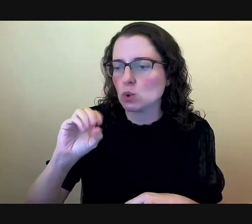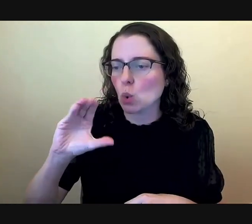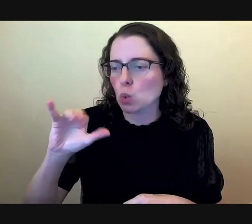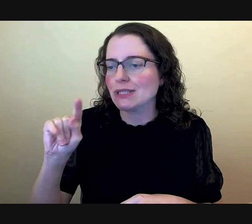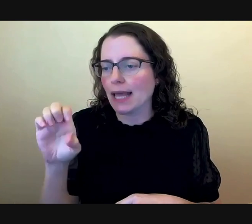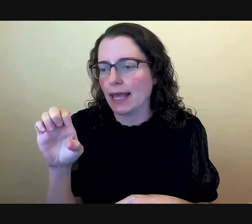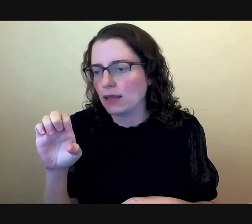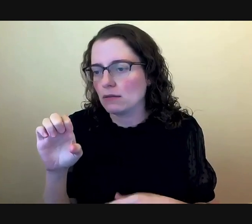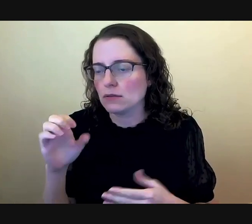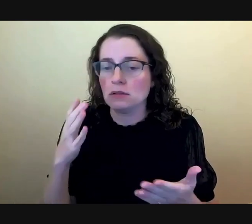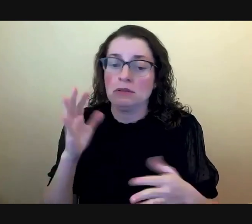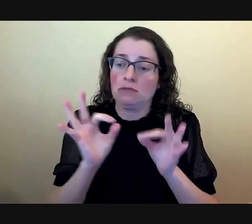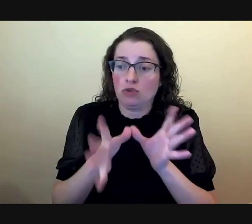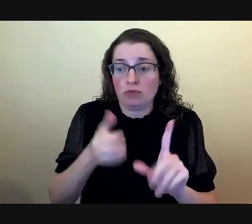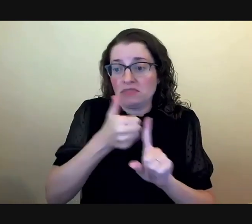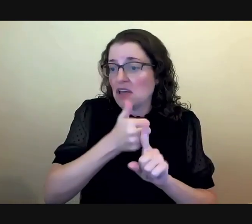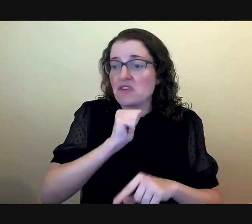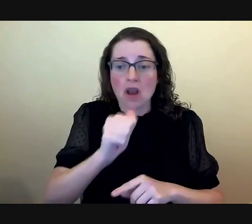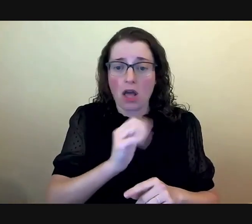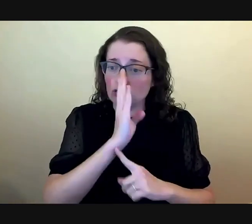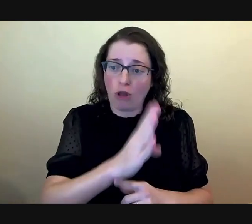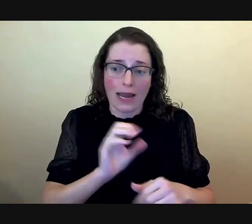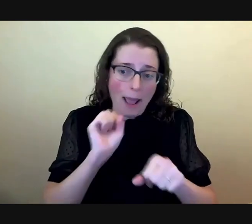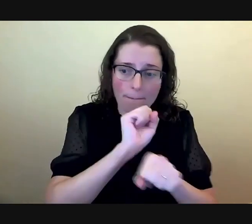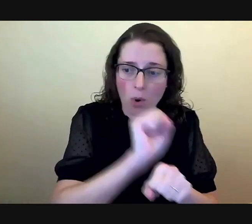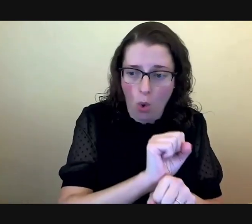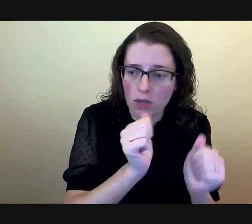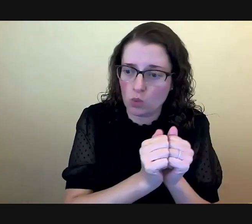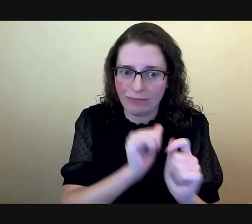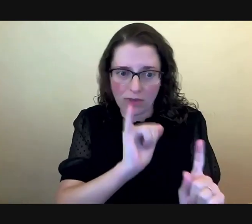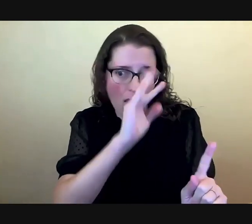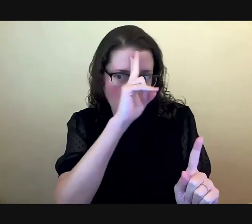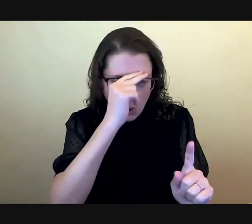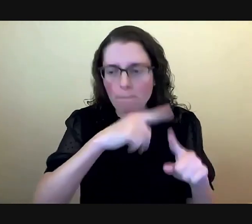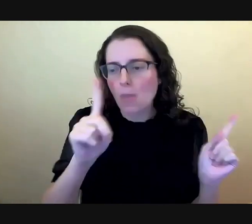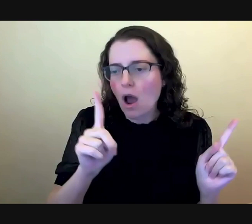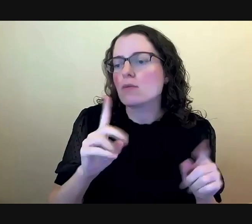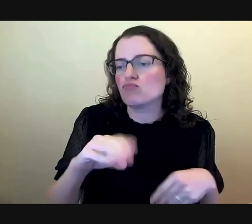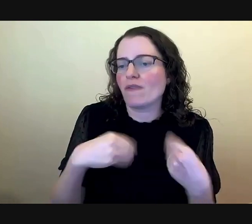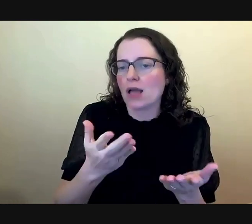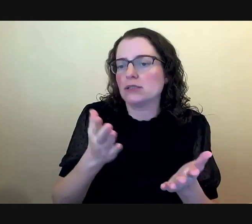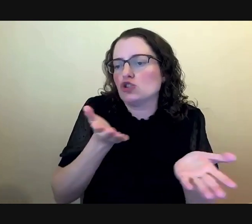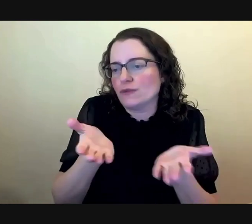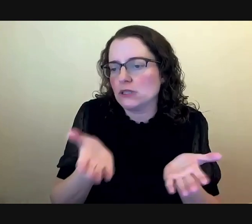The interpreter would be considered a business associate. They are not a direct employee of that hospital or institution.